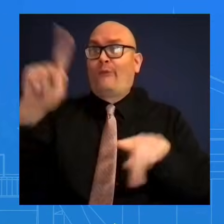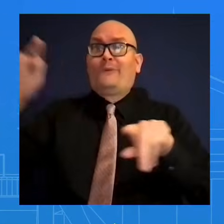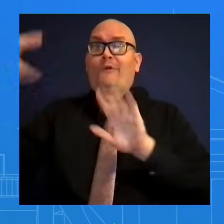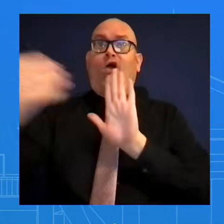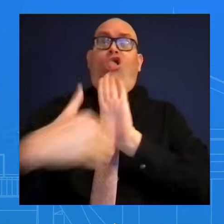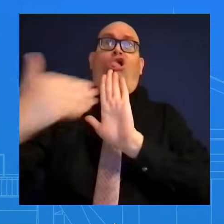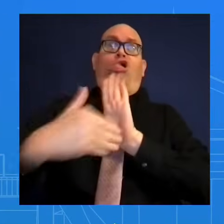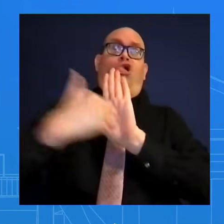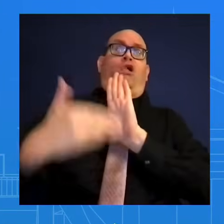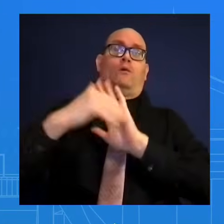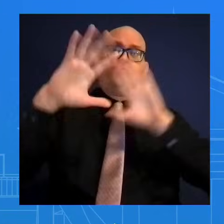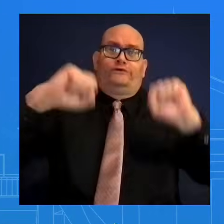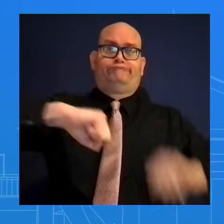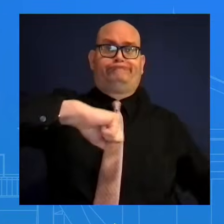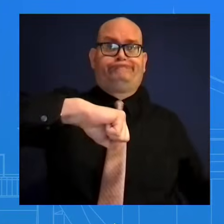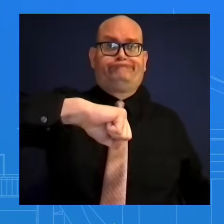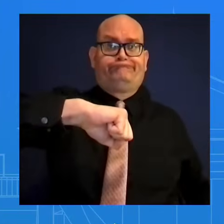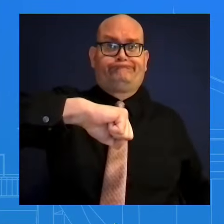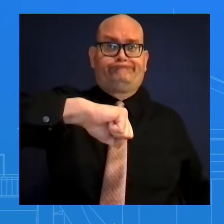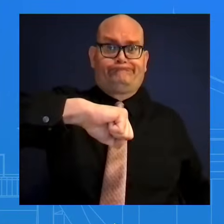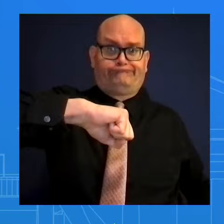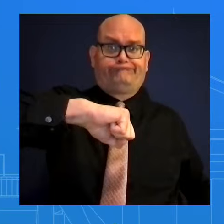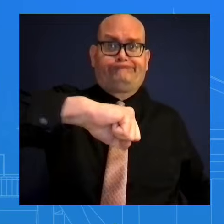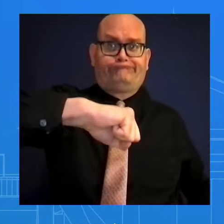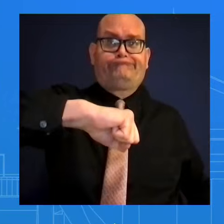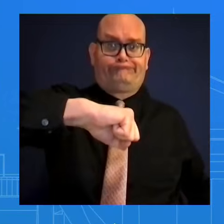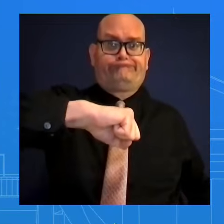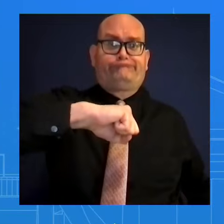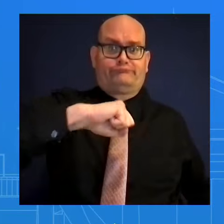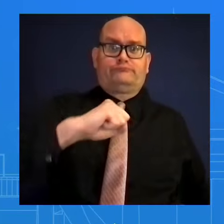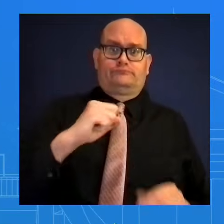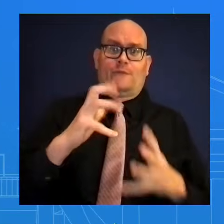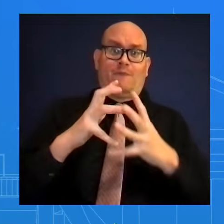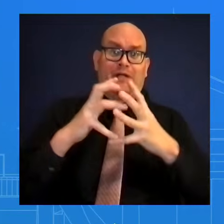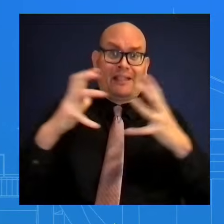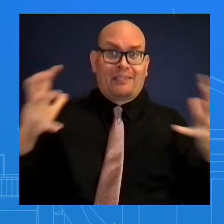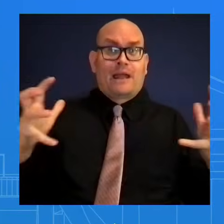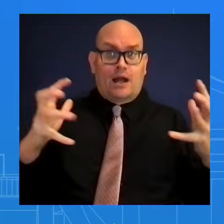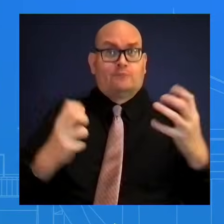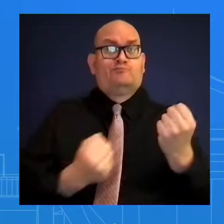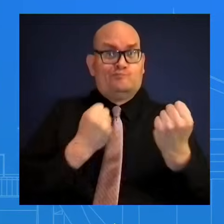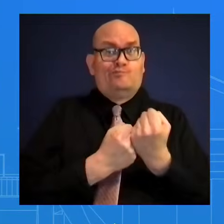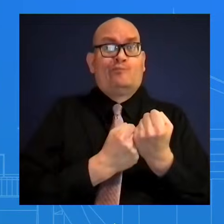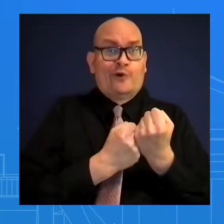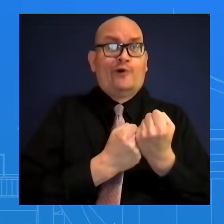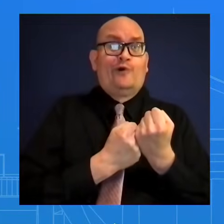for this agreement. And we think that's important, and it is going to protect, again, the Clean Air Act, the Clean Water Act --